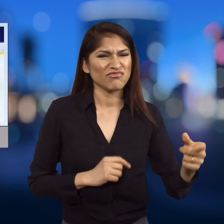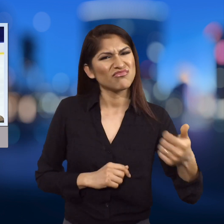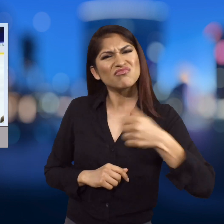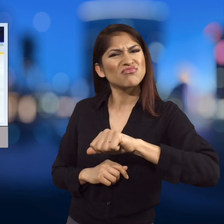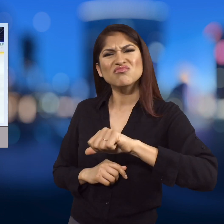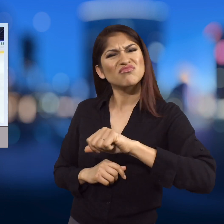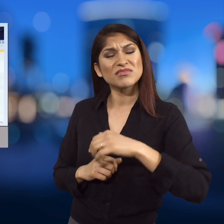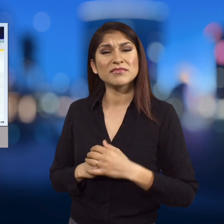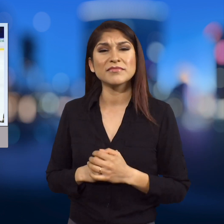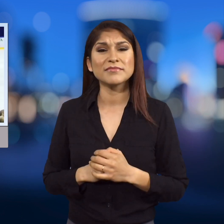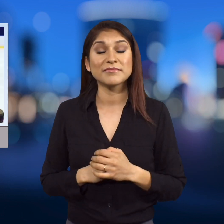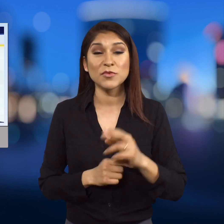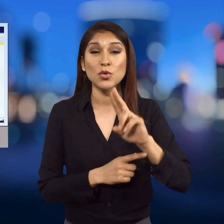Pence last month.